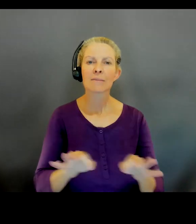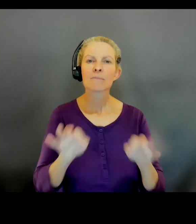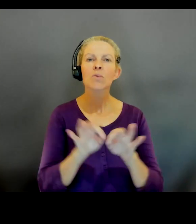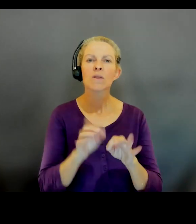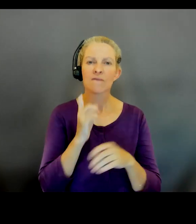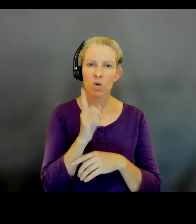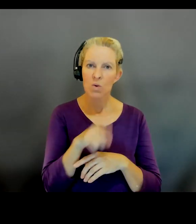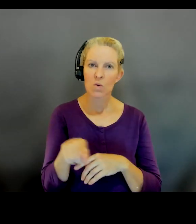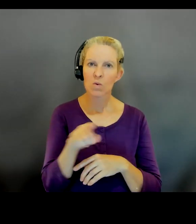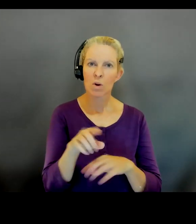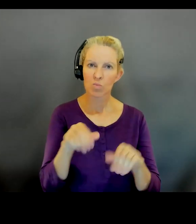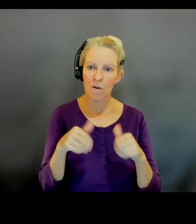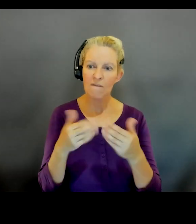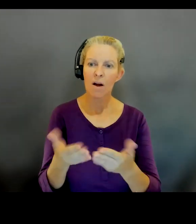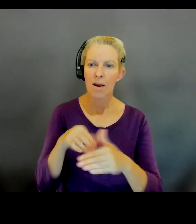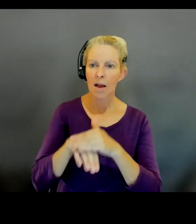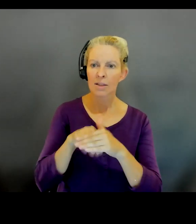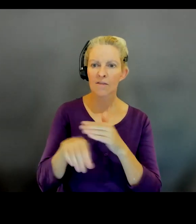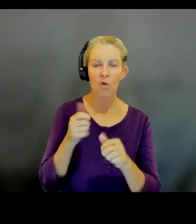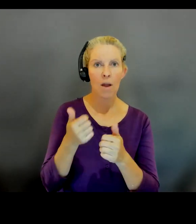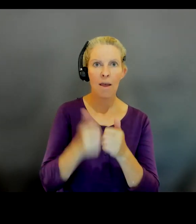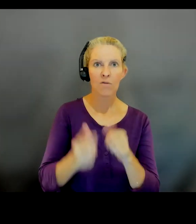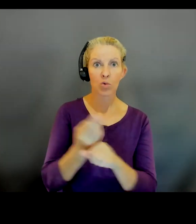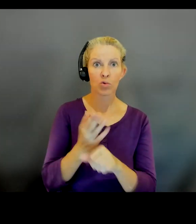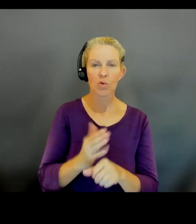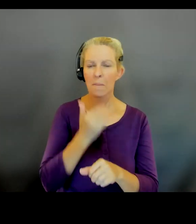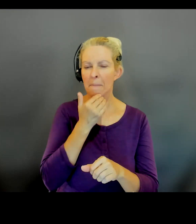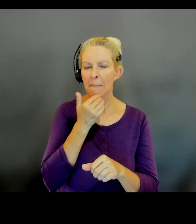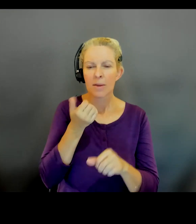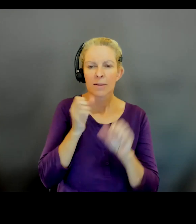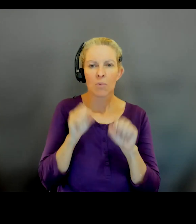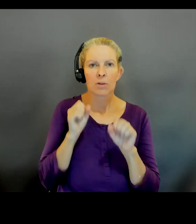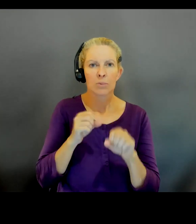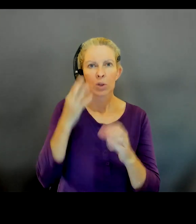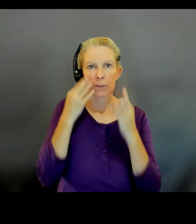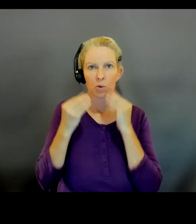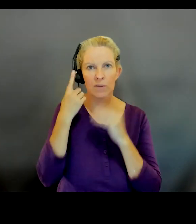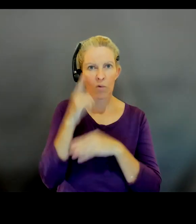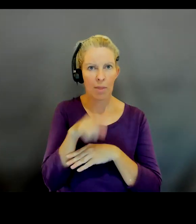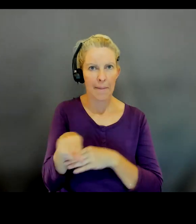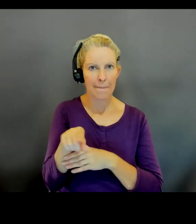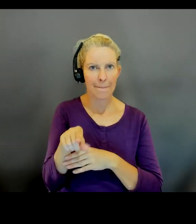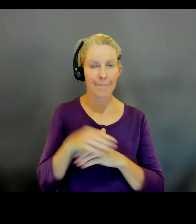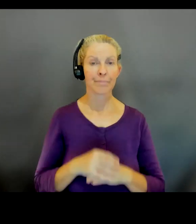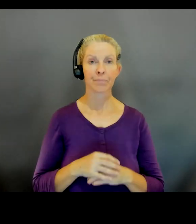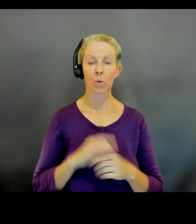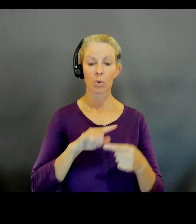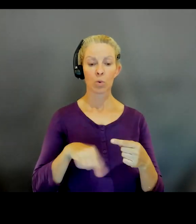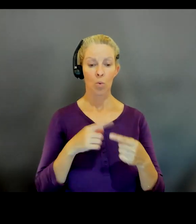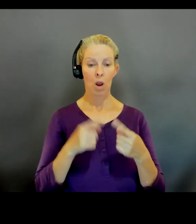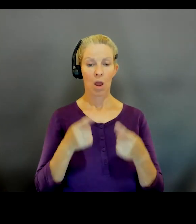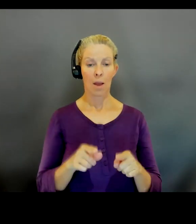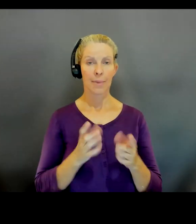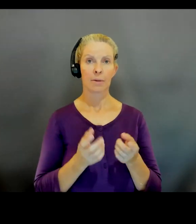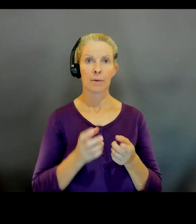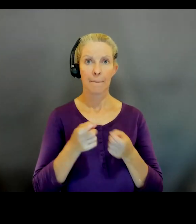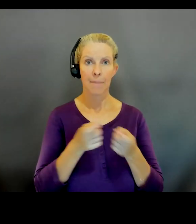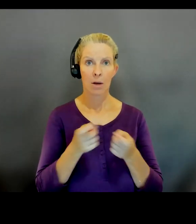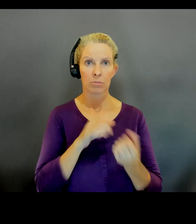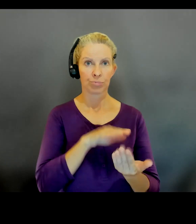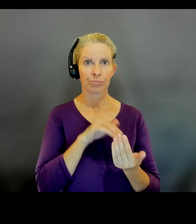every user, is the best possible thing. So when you manage your bugs and you are tracking them,